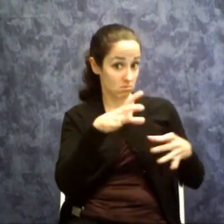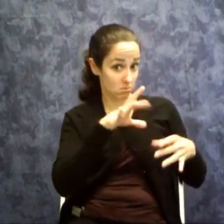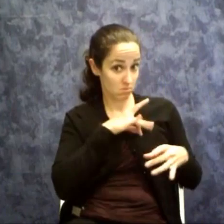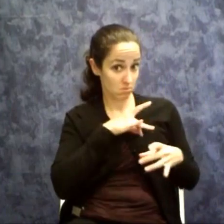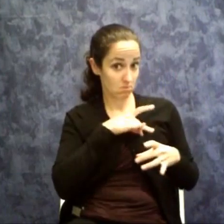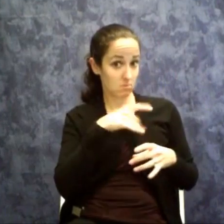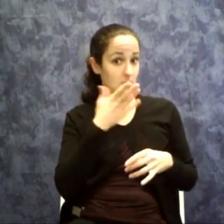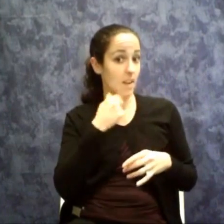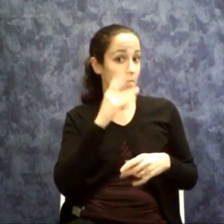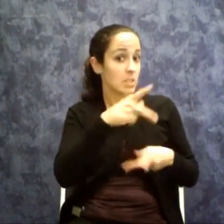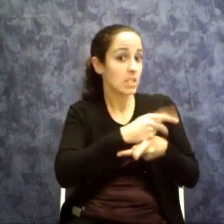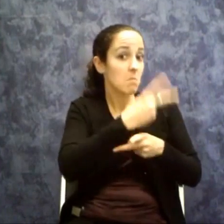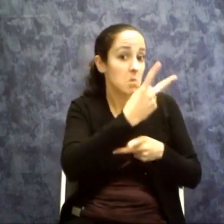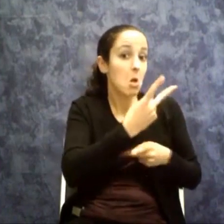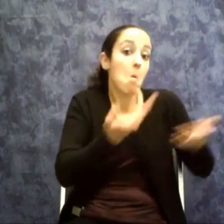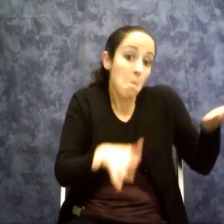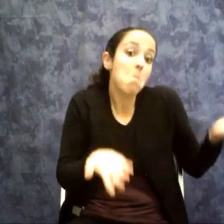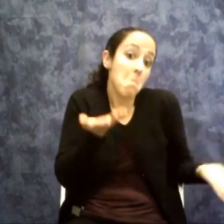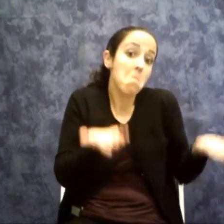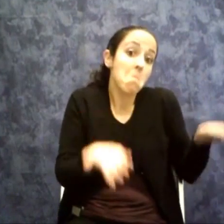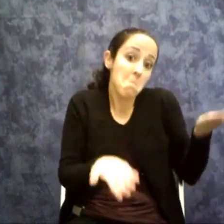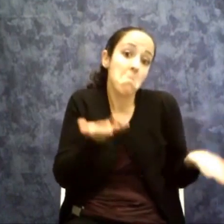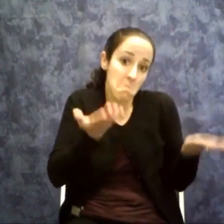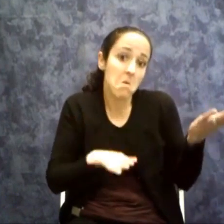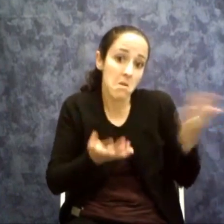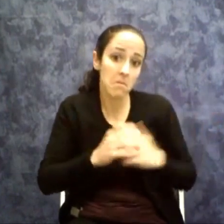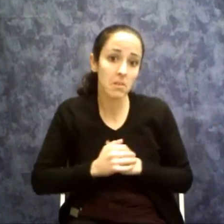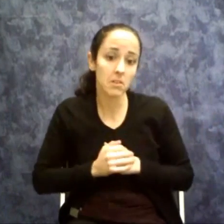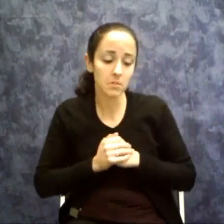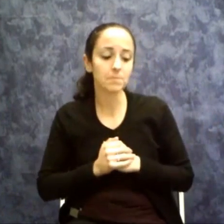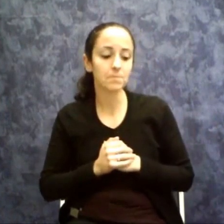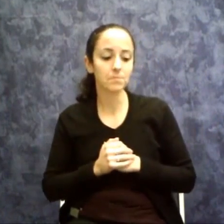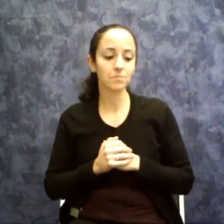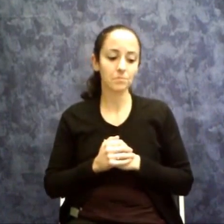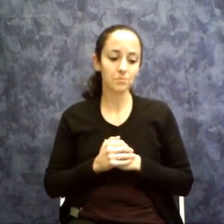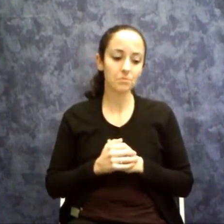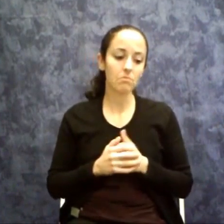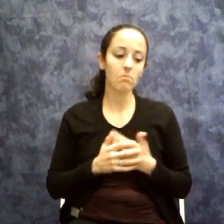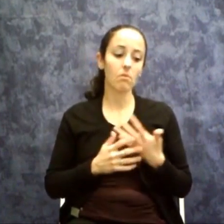then you may get type II diabetes.